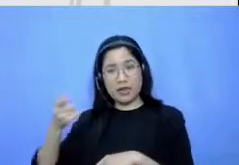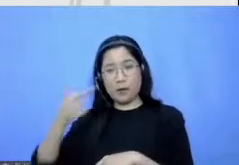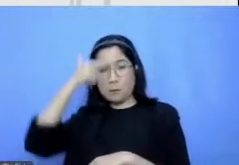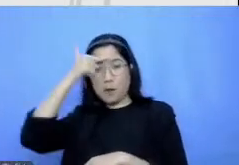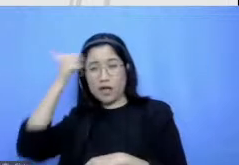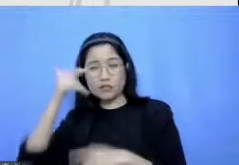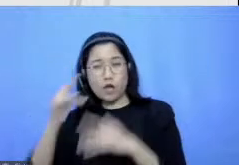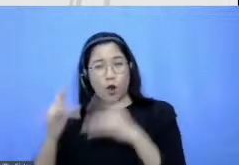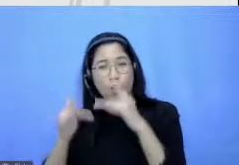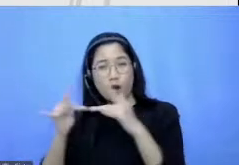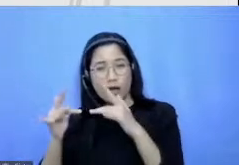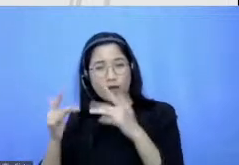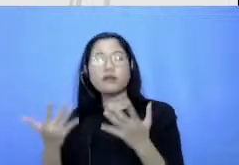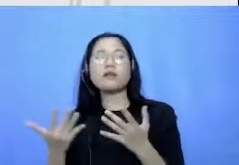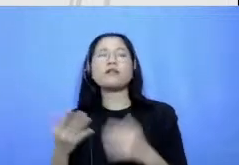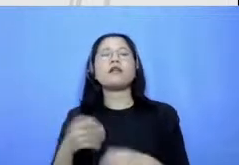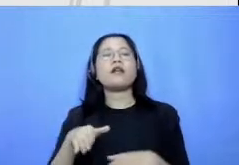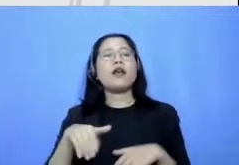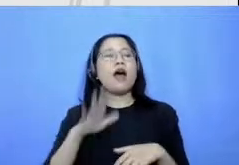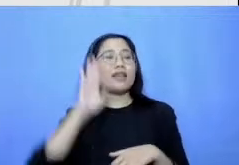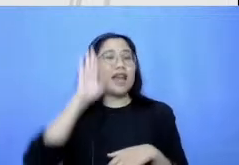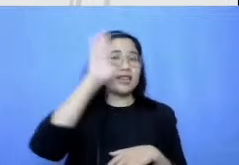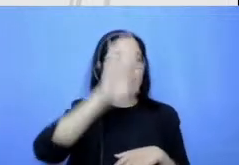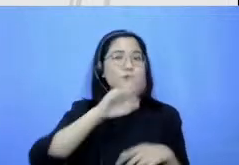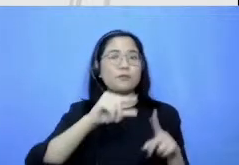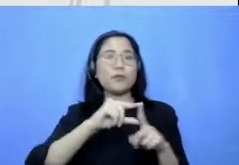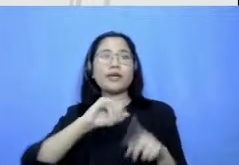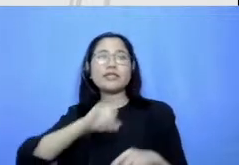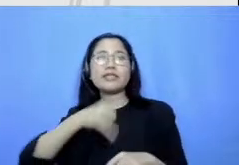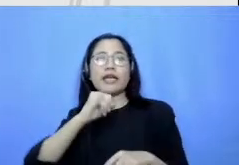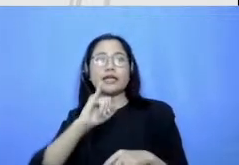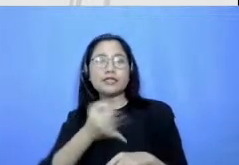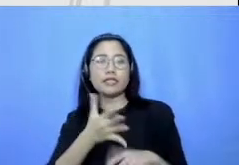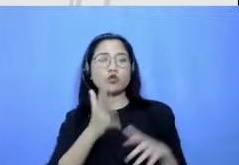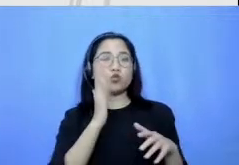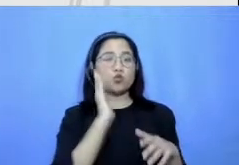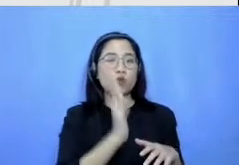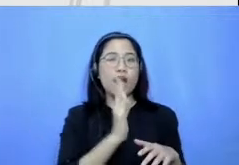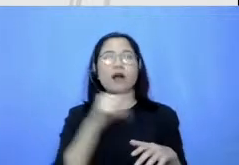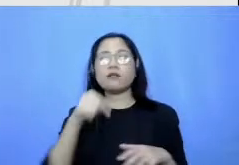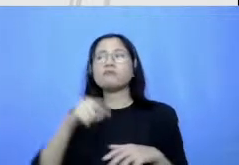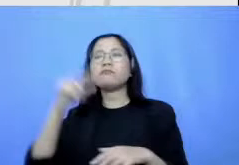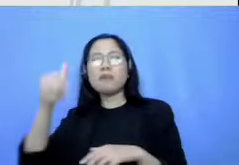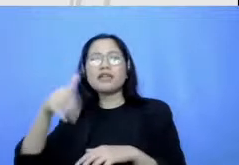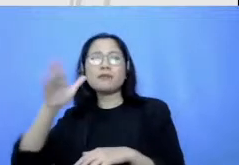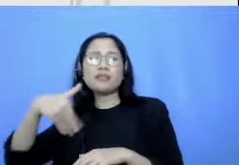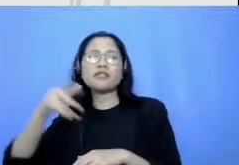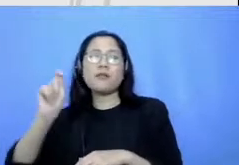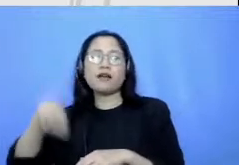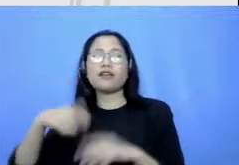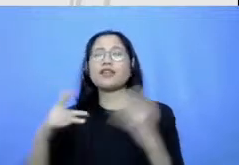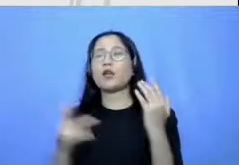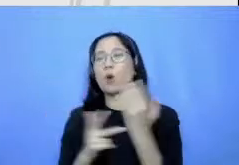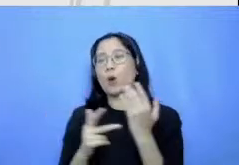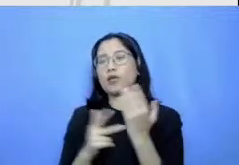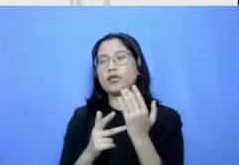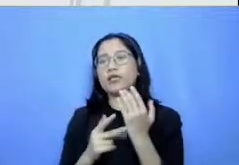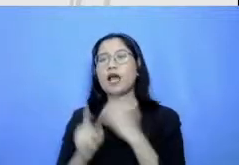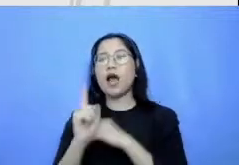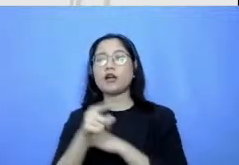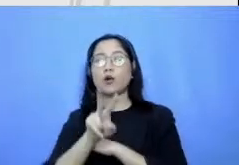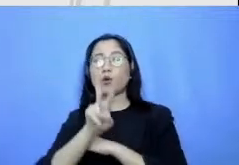use technology in the HD2 learning process a key message that I hope I can